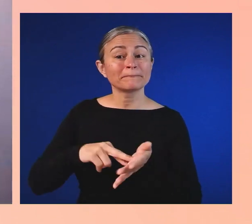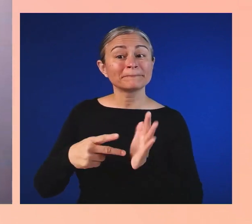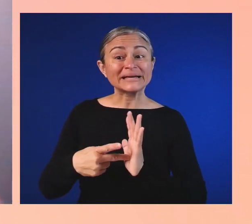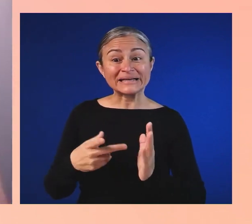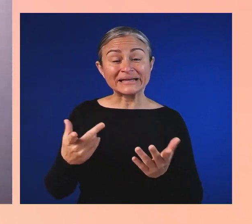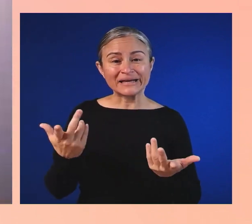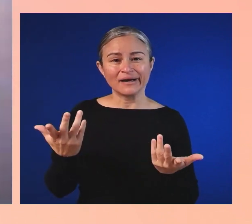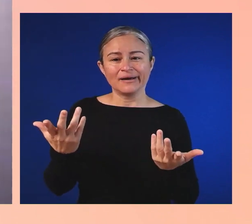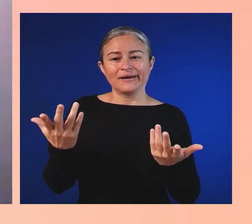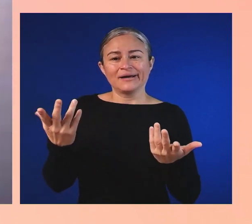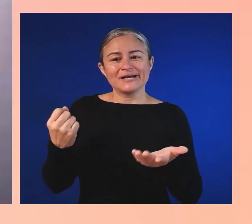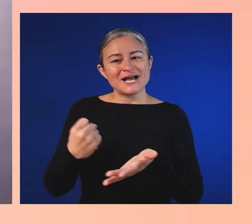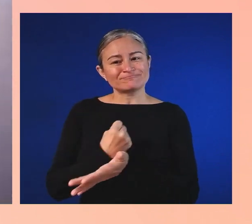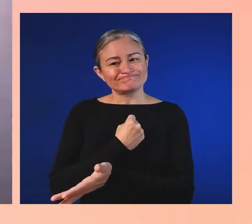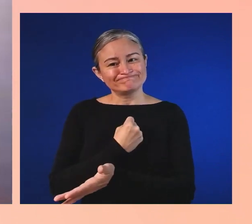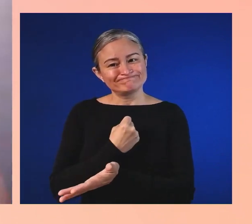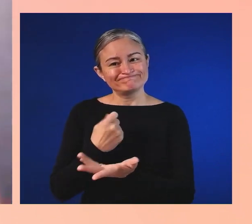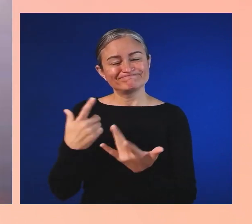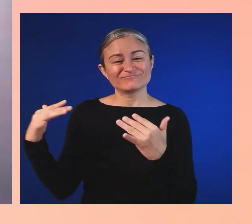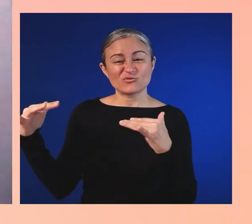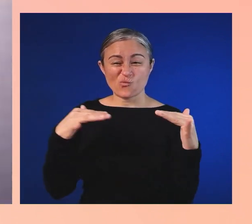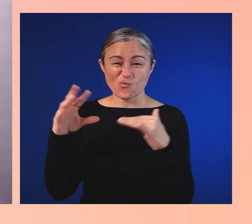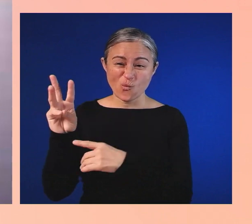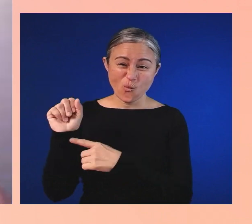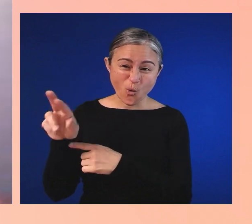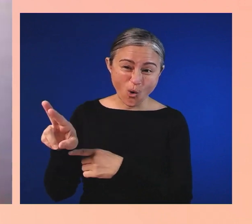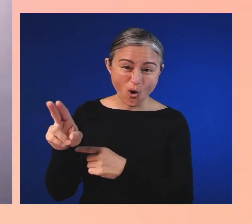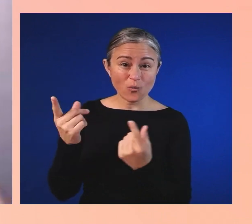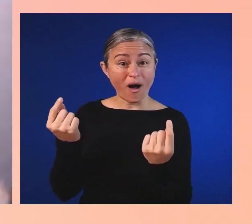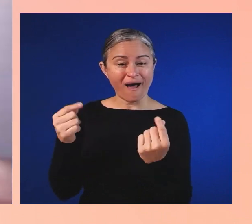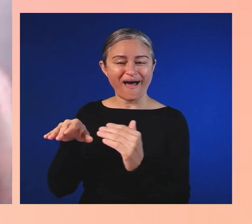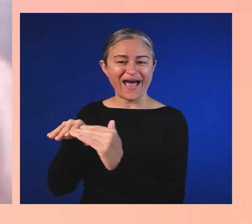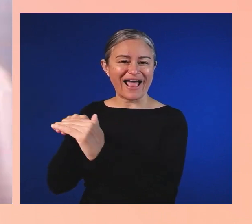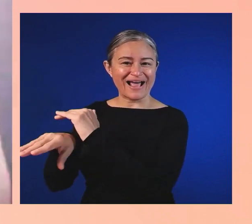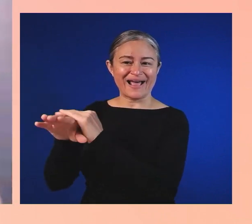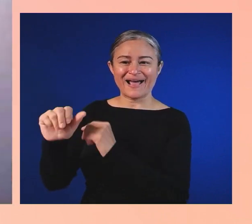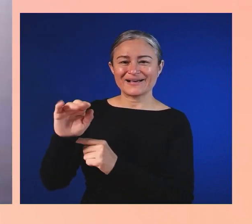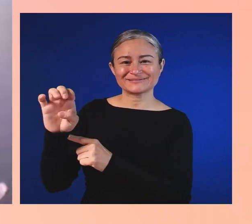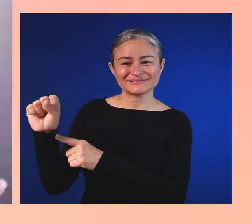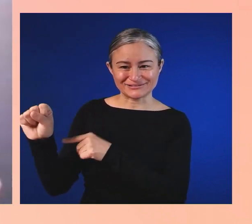access, so that certain people from certain status,